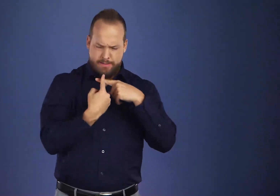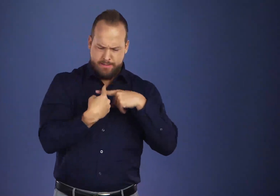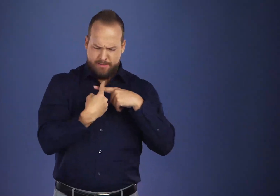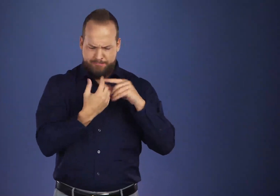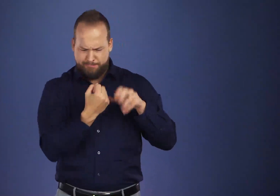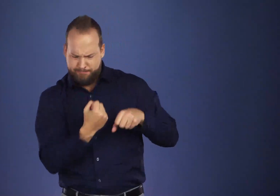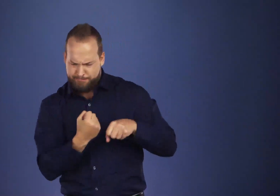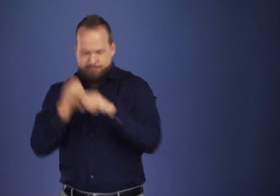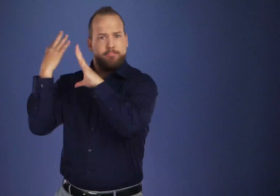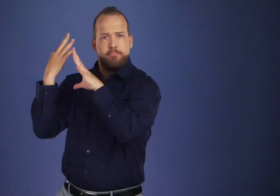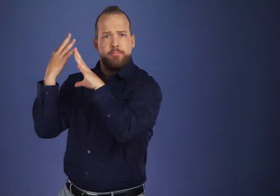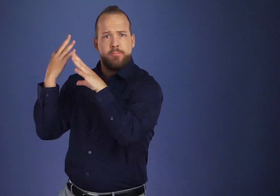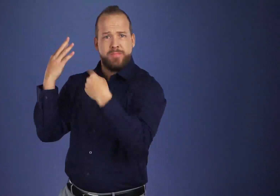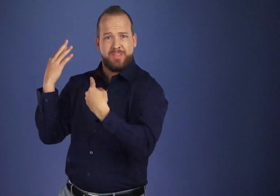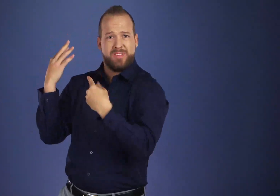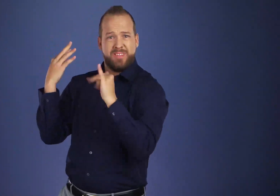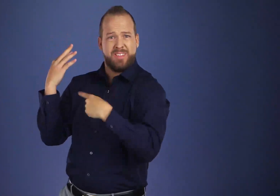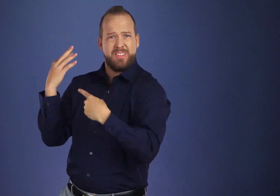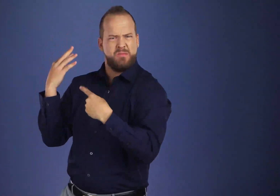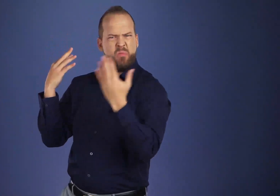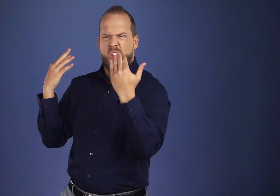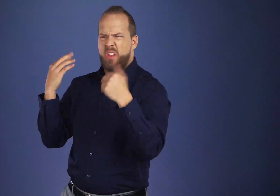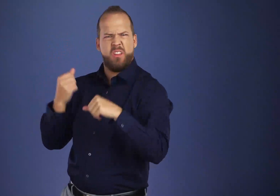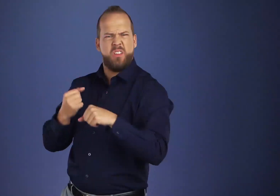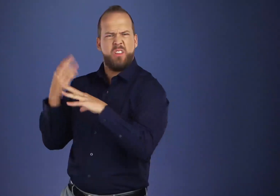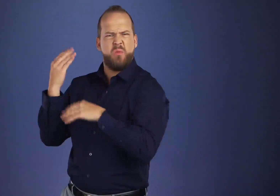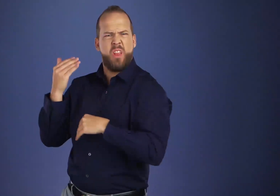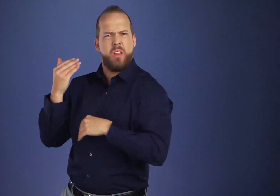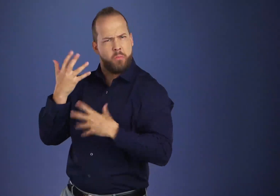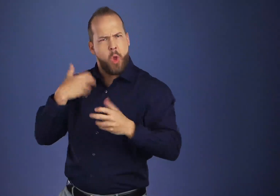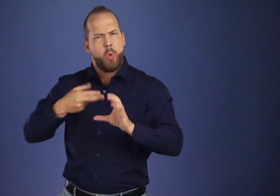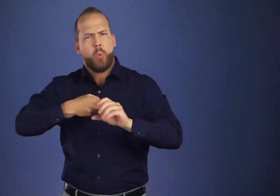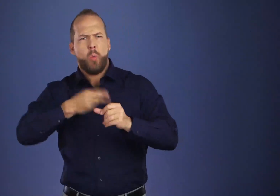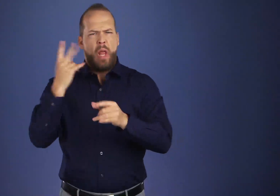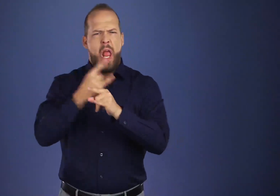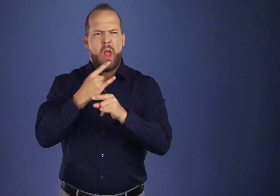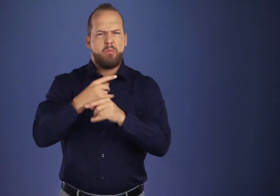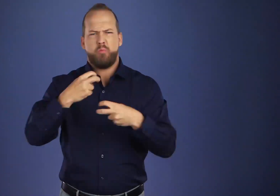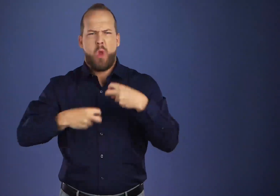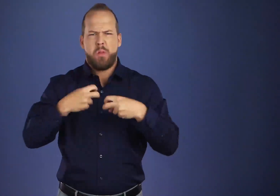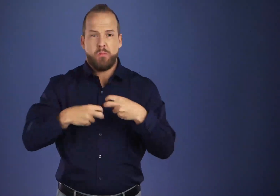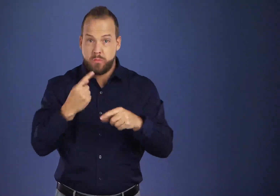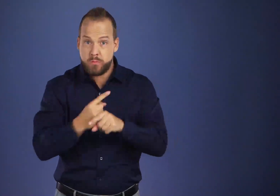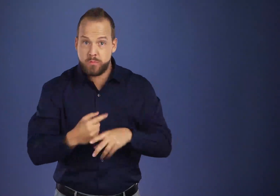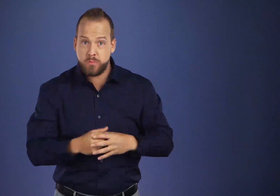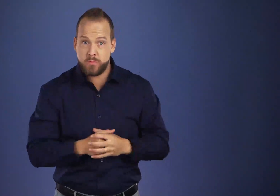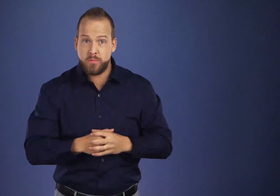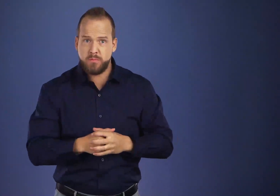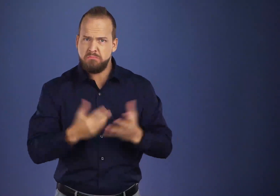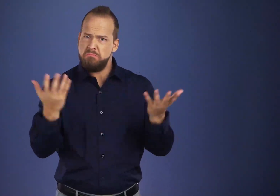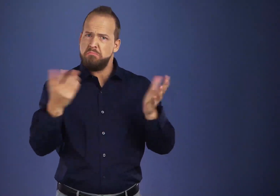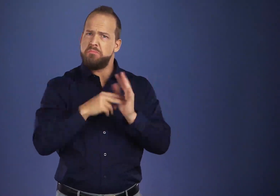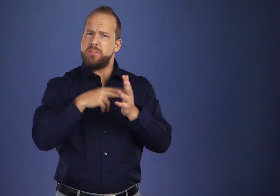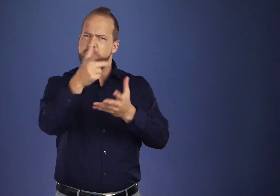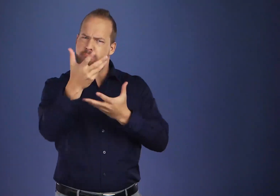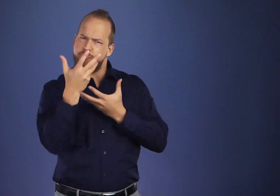Any willing newcomer feels sure A.A. is the only safe harbor for the foundering vessel he has become.